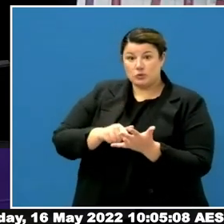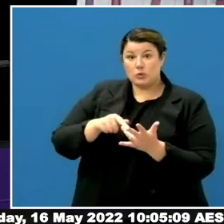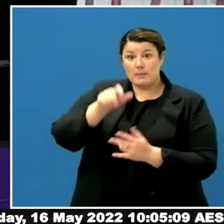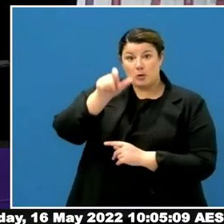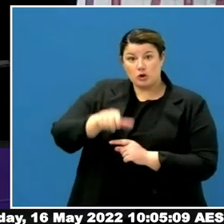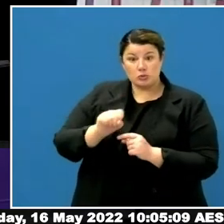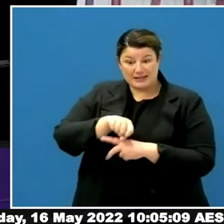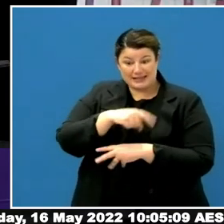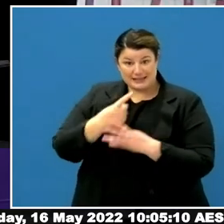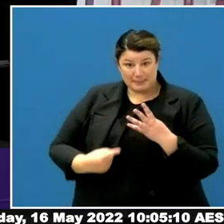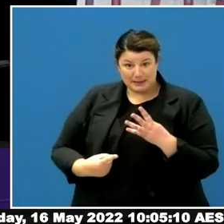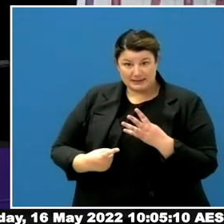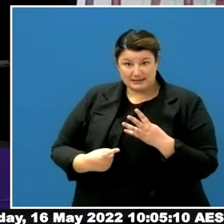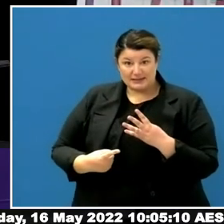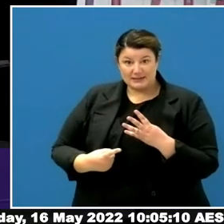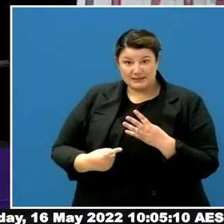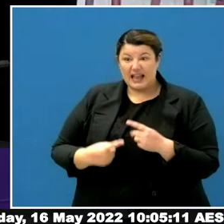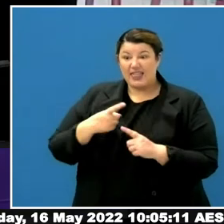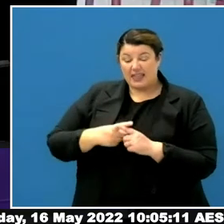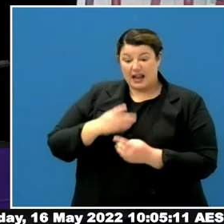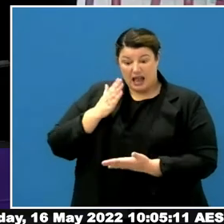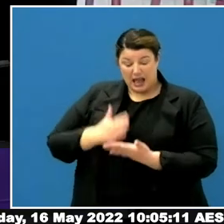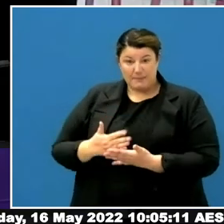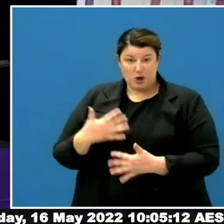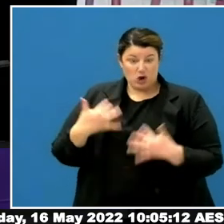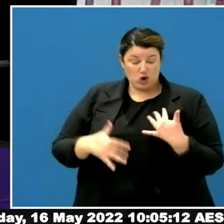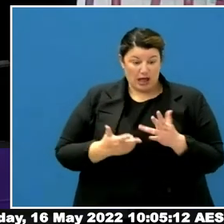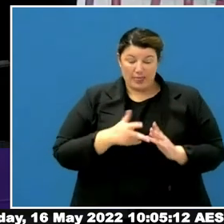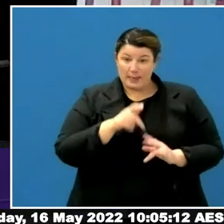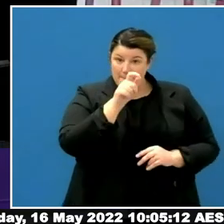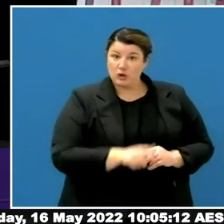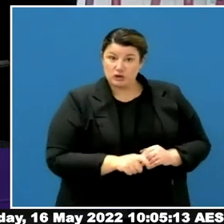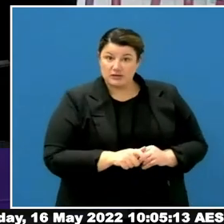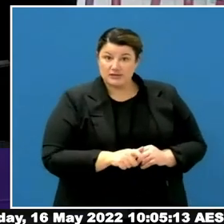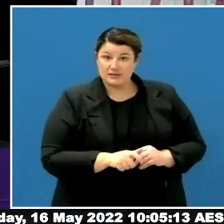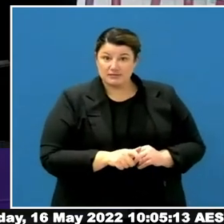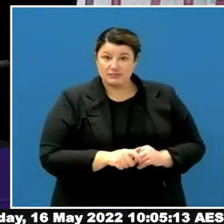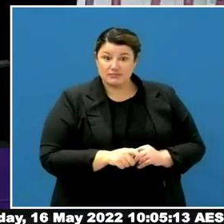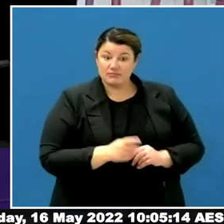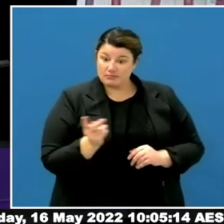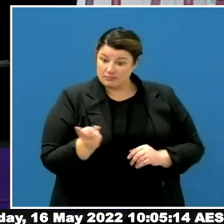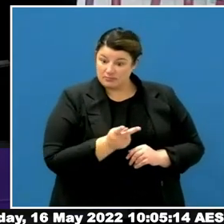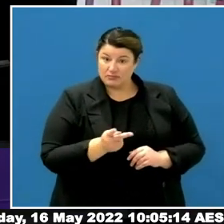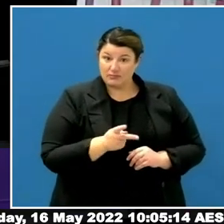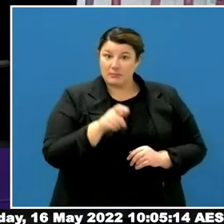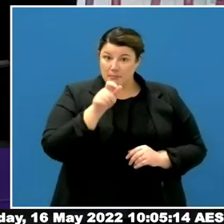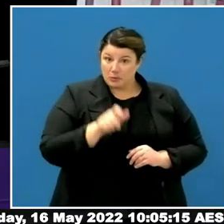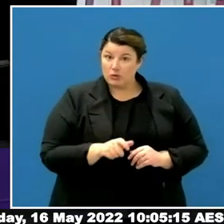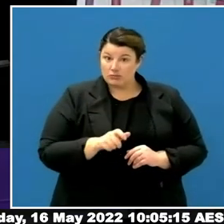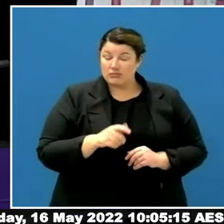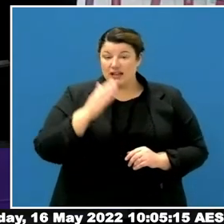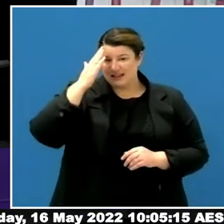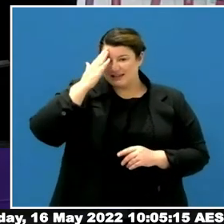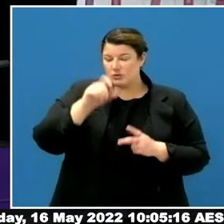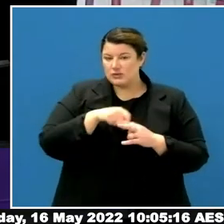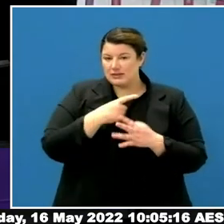and actual harm that was perpetrated on another resident, both of whom were people - are people with intellectual disability.